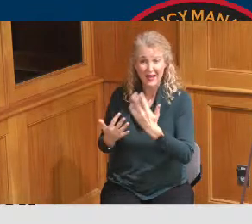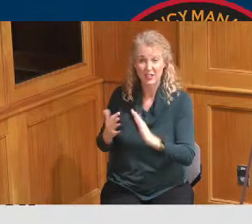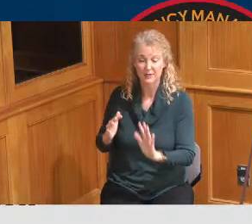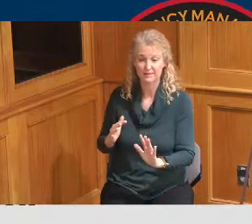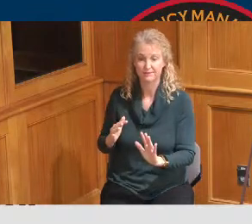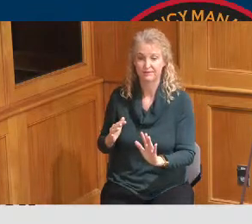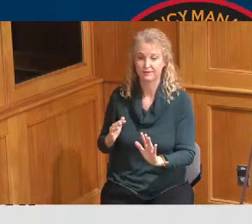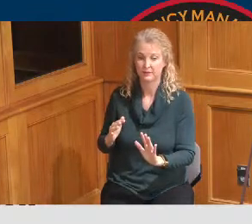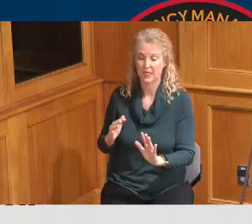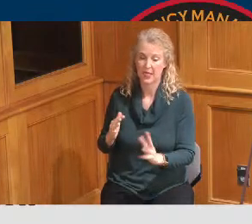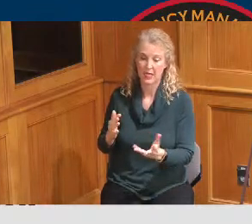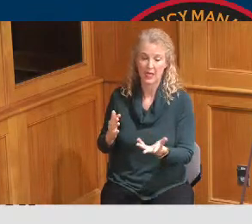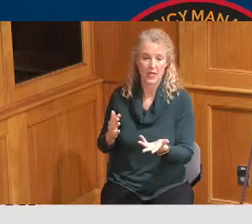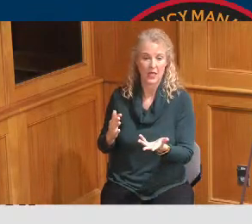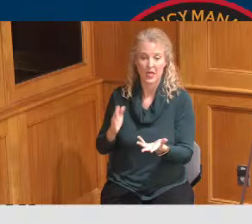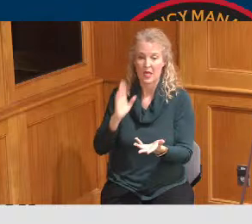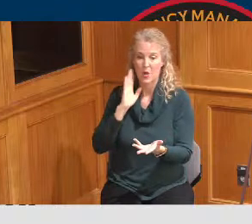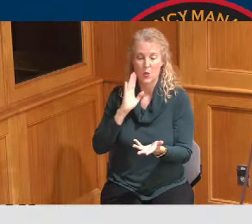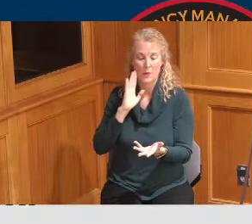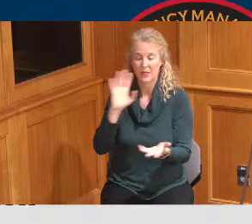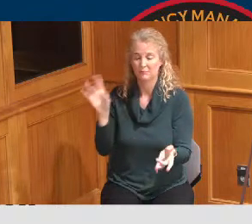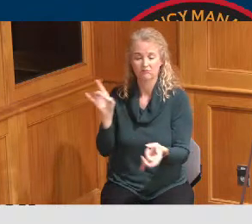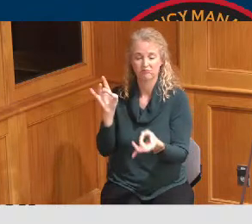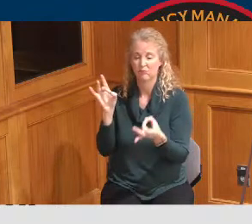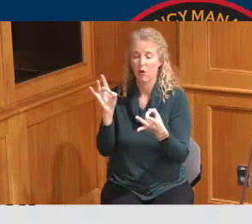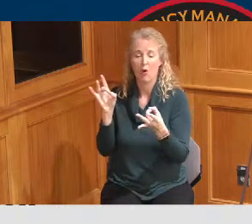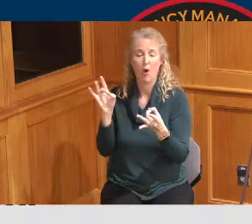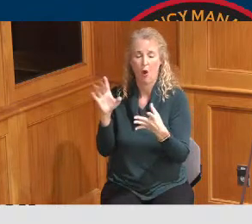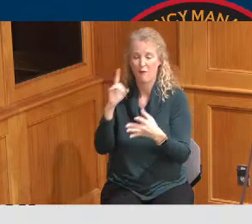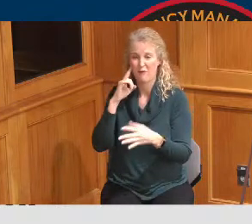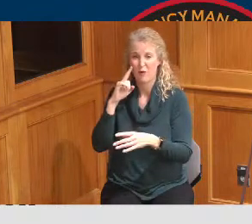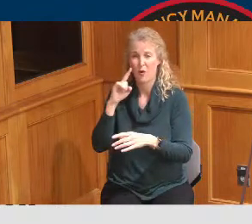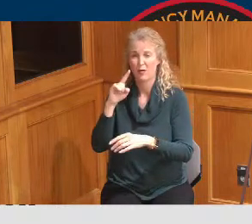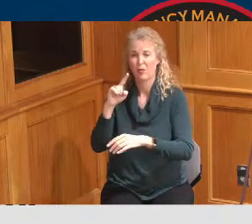be painful it's going to be really painful for that long-term recovery for those communities